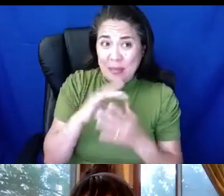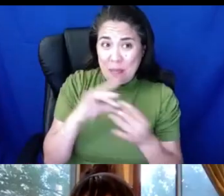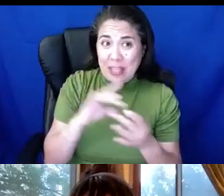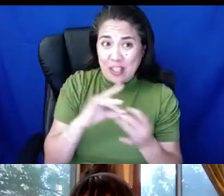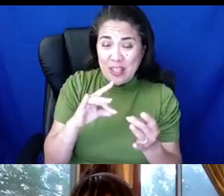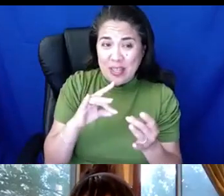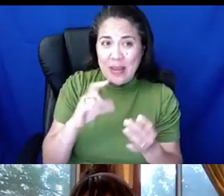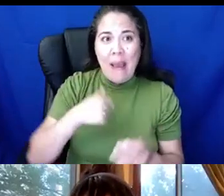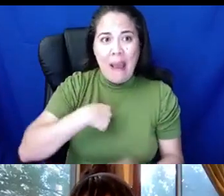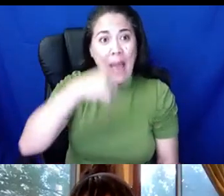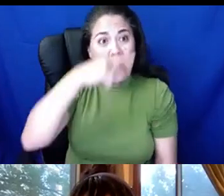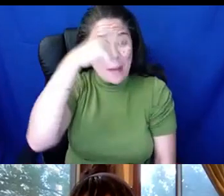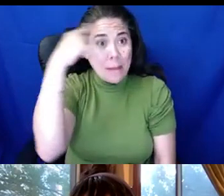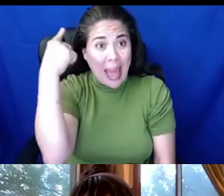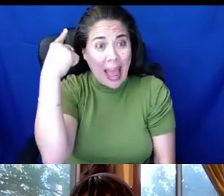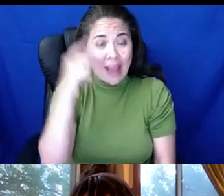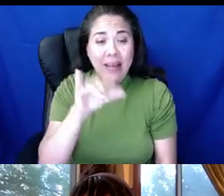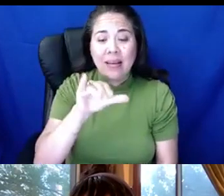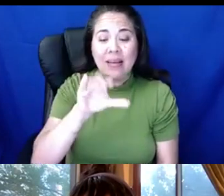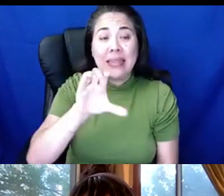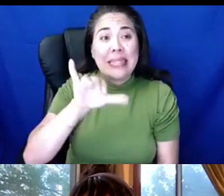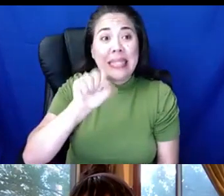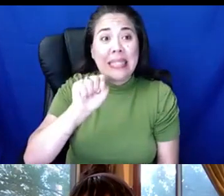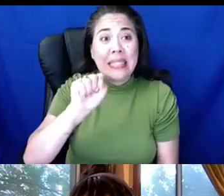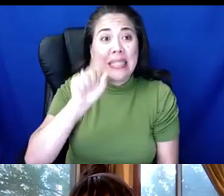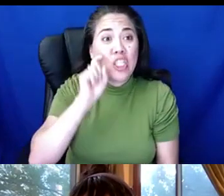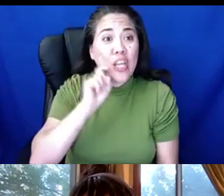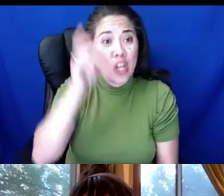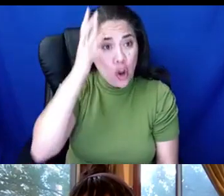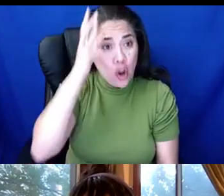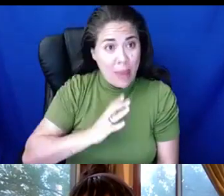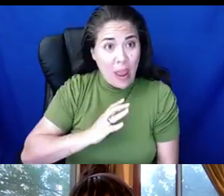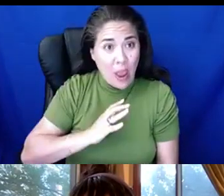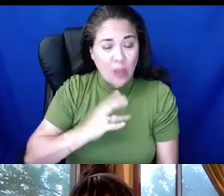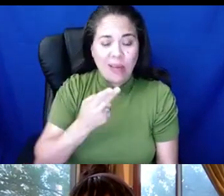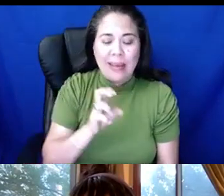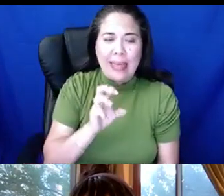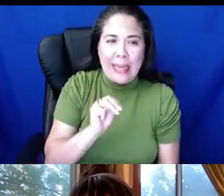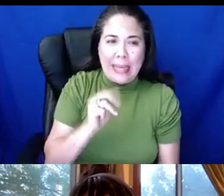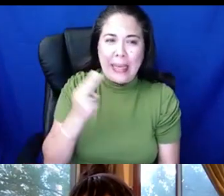Leslie McIntosh: i'm a black SIS gender male a GM has obviously and.